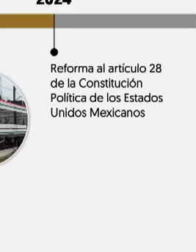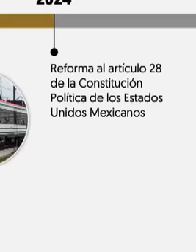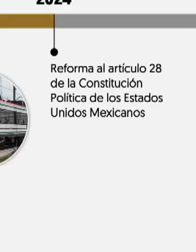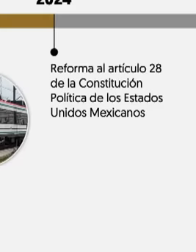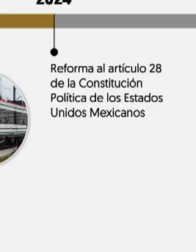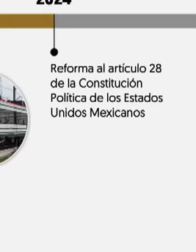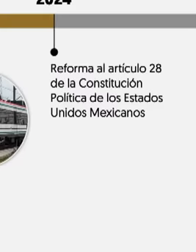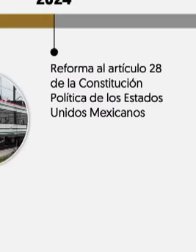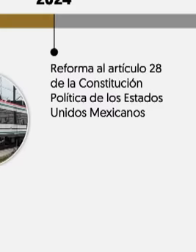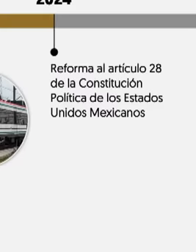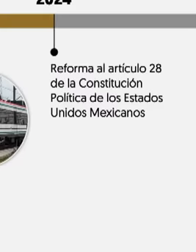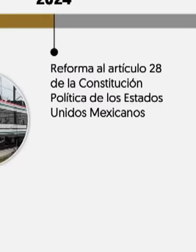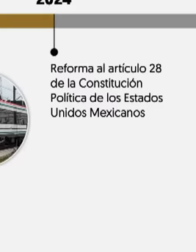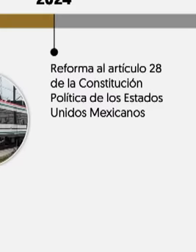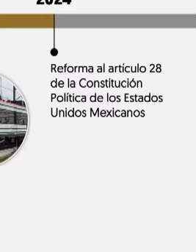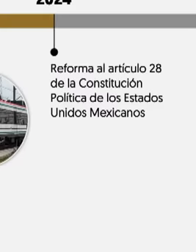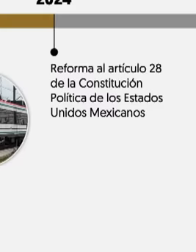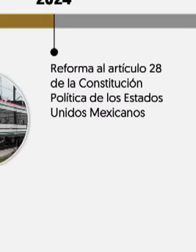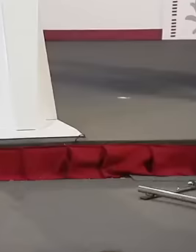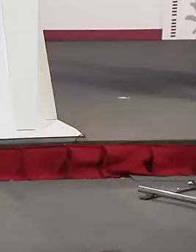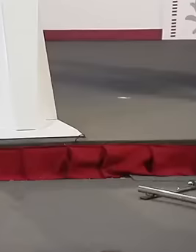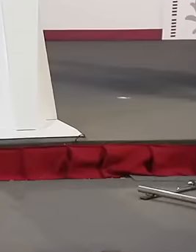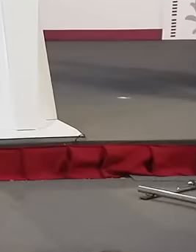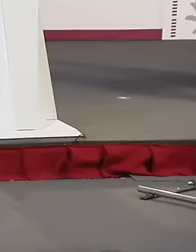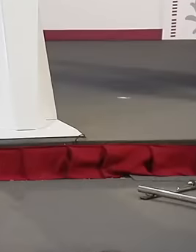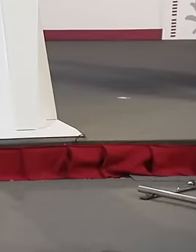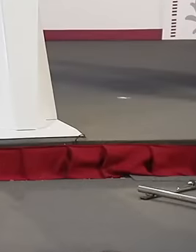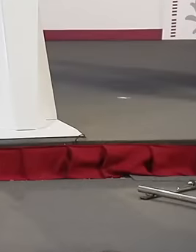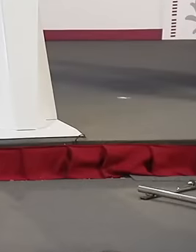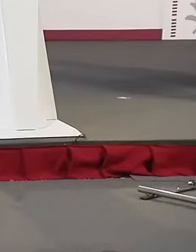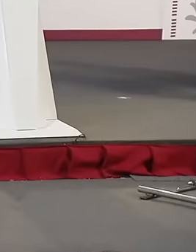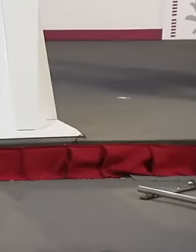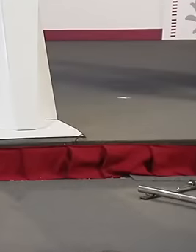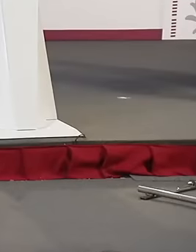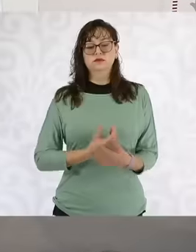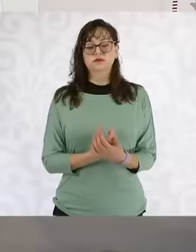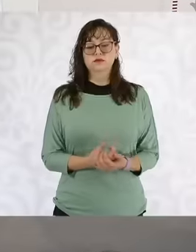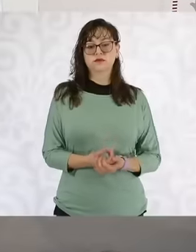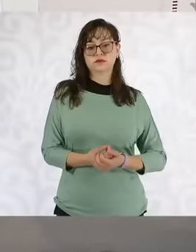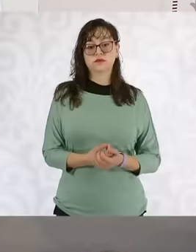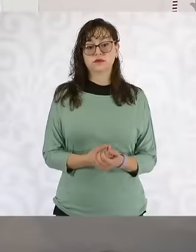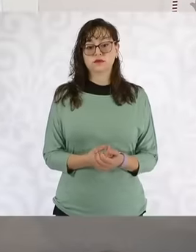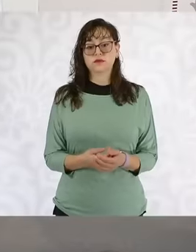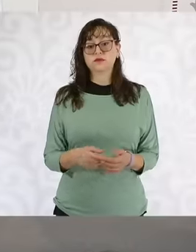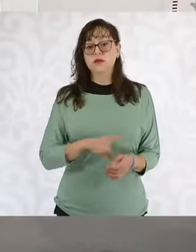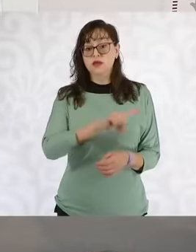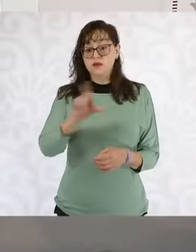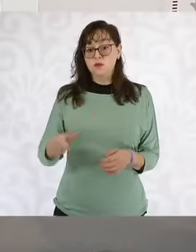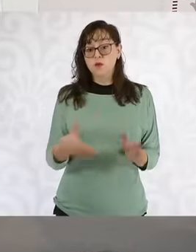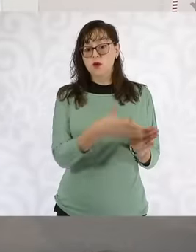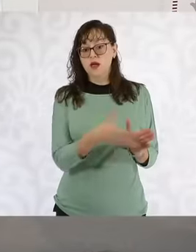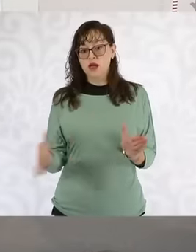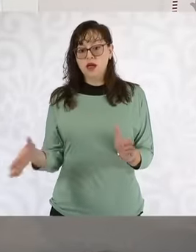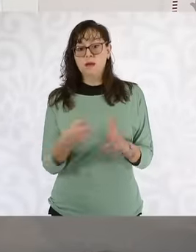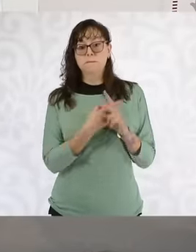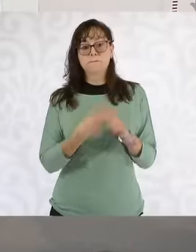cargo services operated by private companies based on concessions However, starting in 2018,